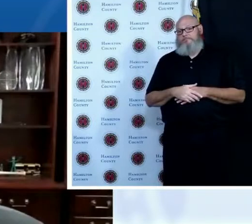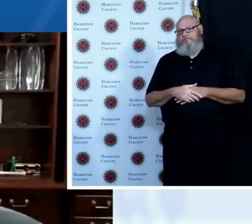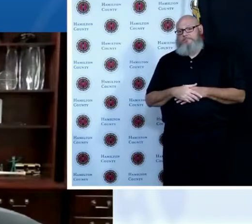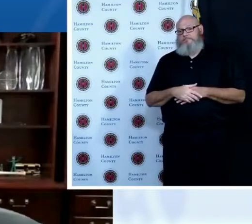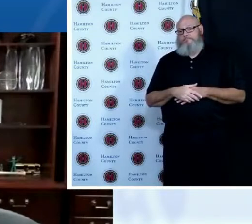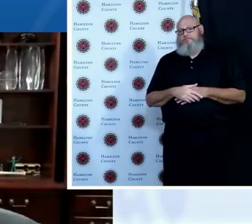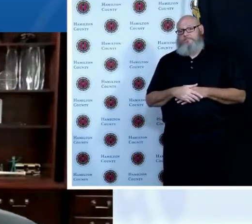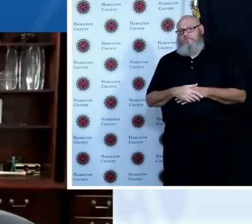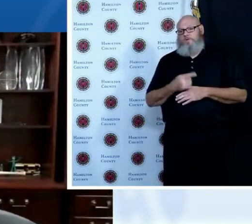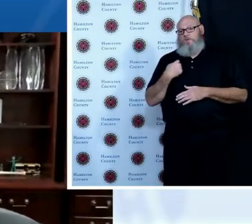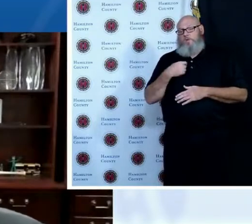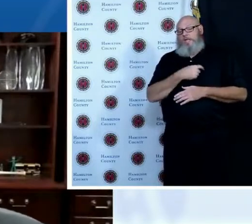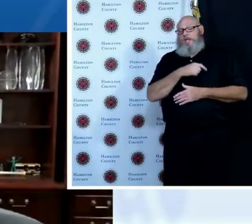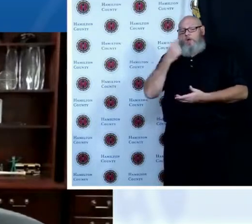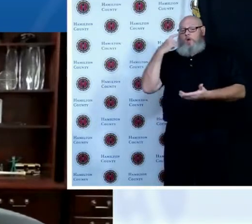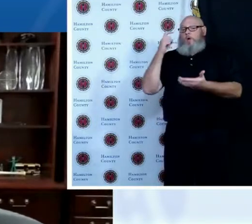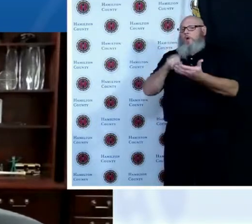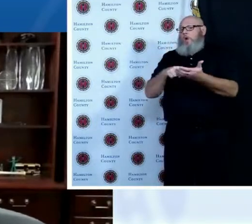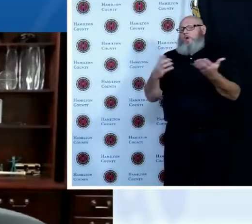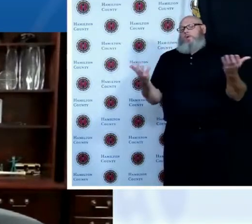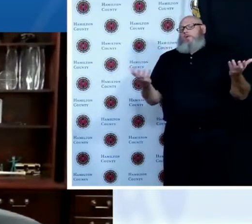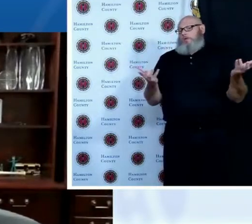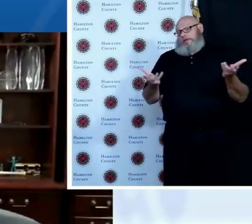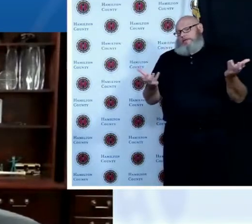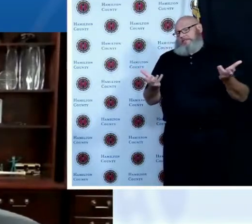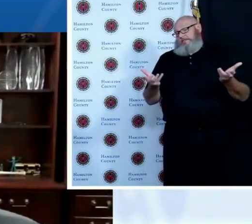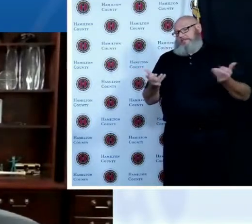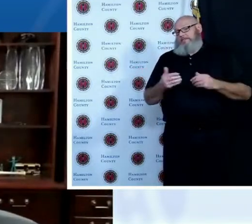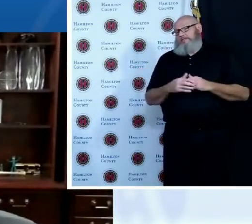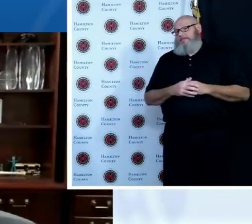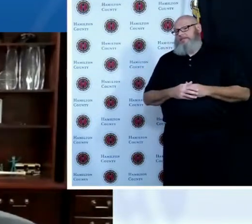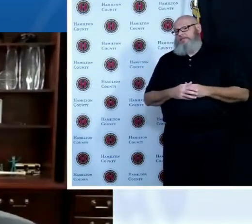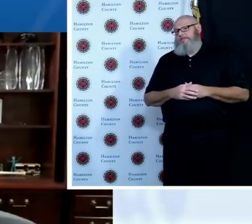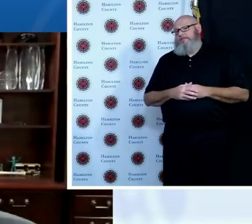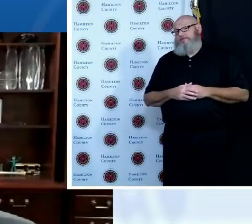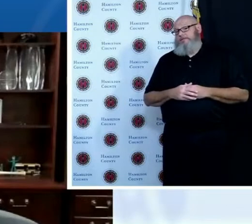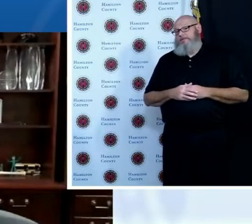we went from a nadir around the beginning of October of about 90 patients in the hospital